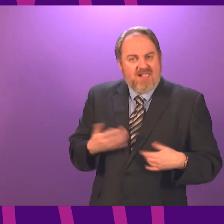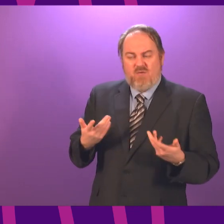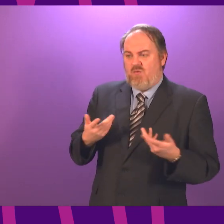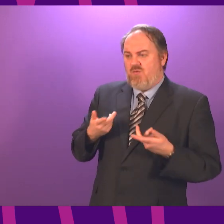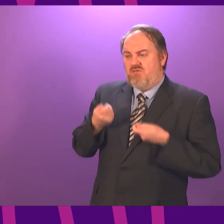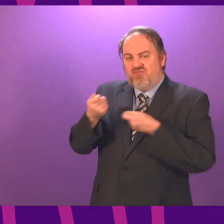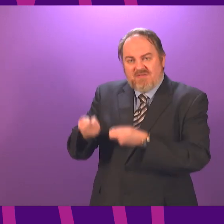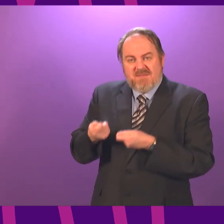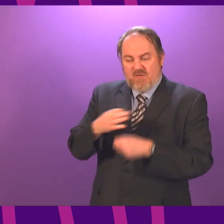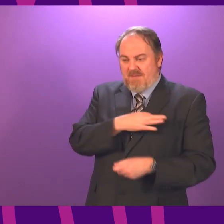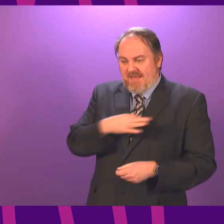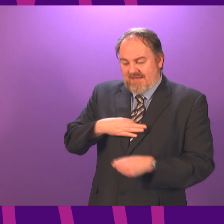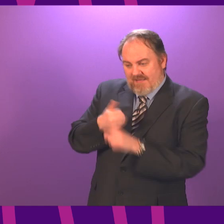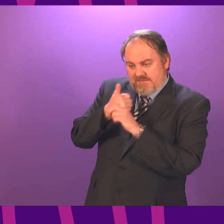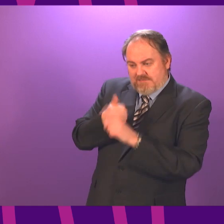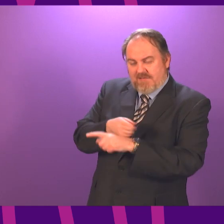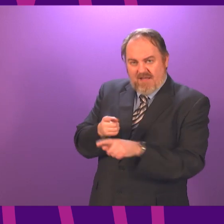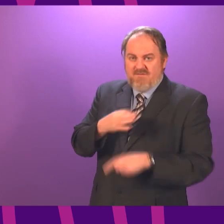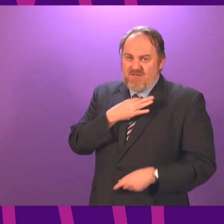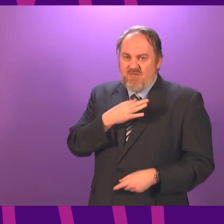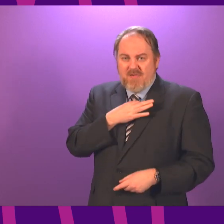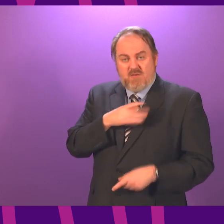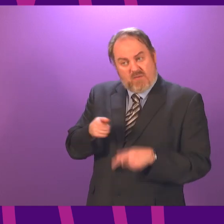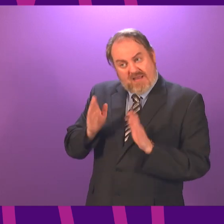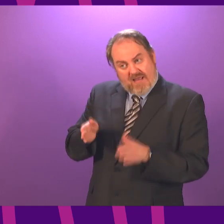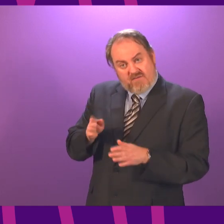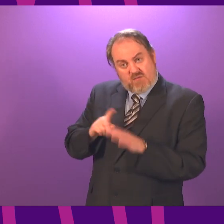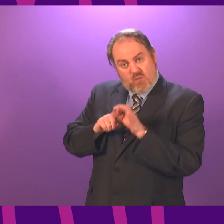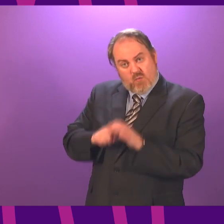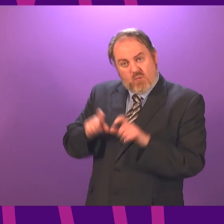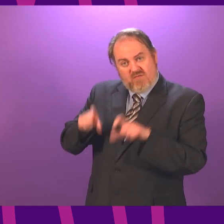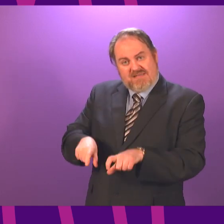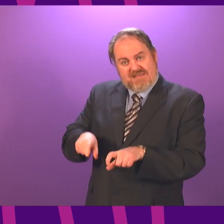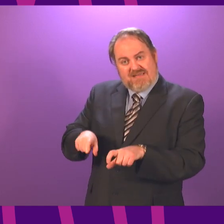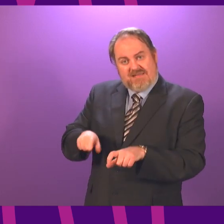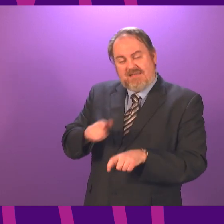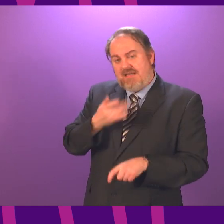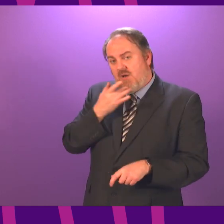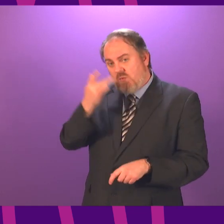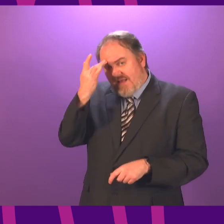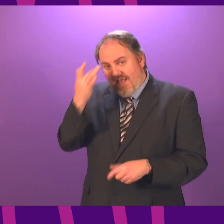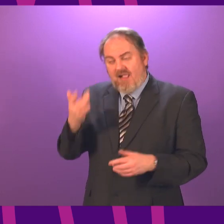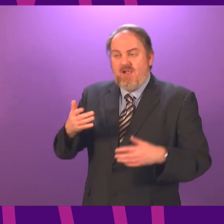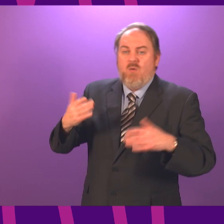and they will be medically vulnerable. Do they have to quarantine in a Government-approved hotel, or will there be an exemption for people in those circumstances?